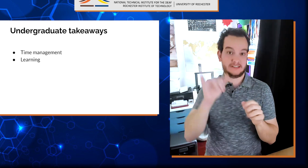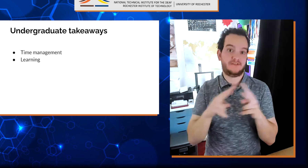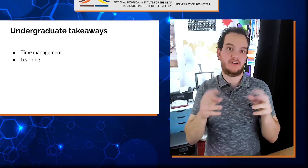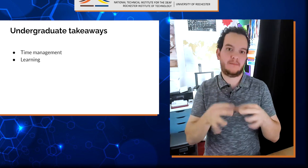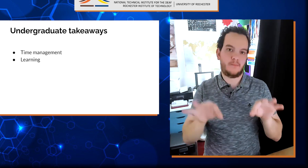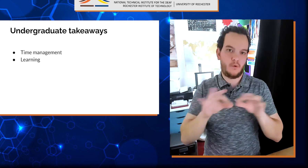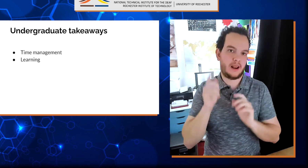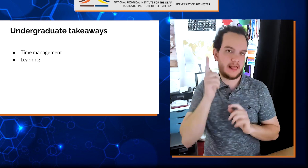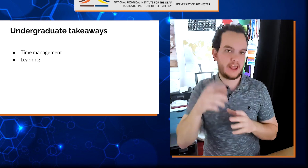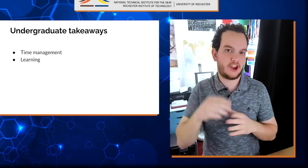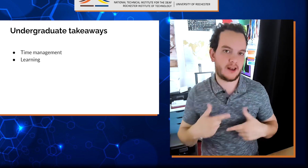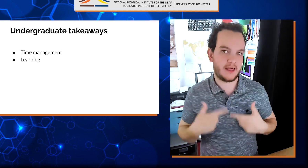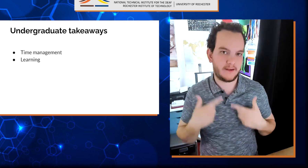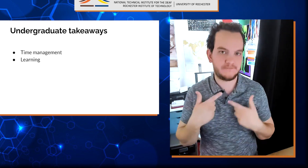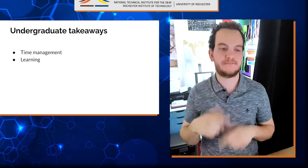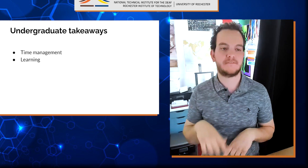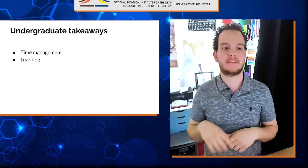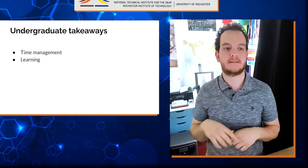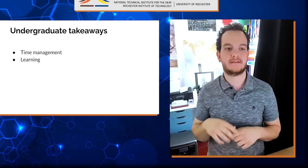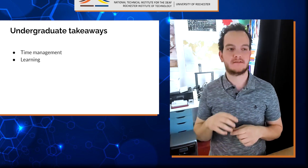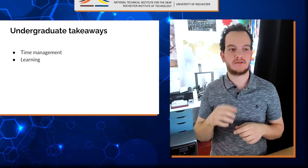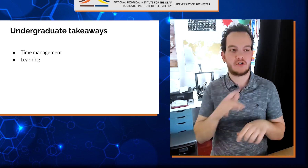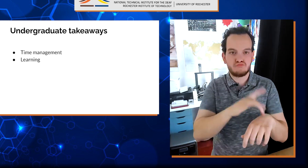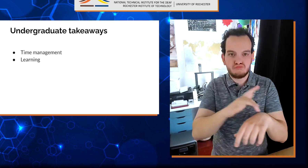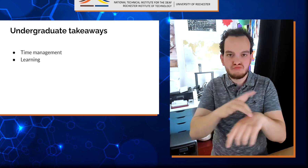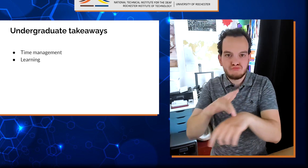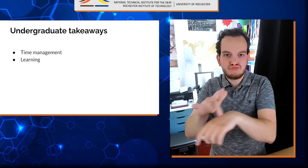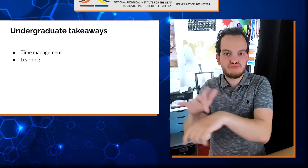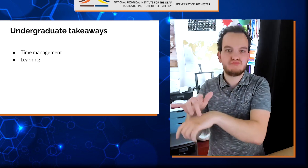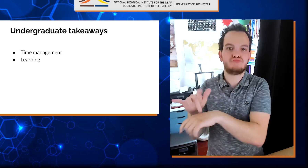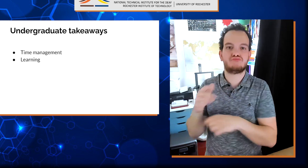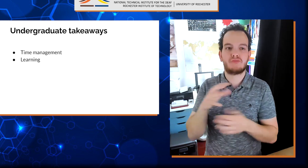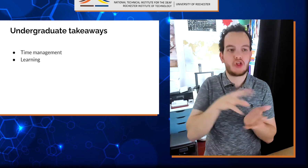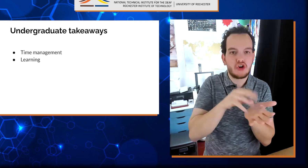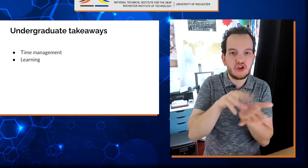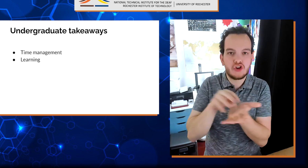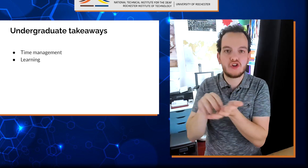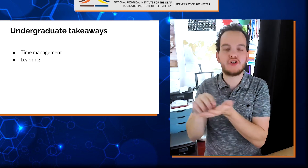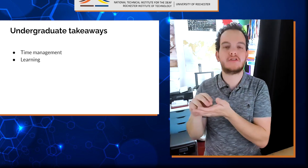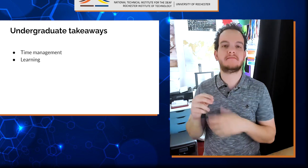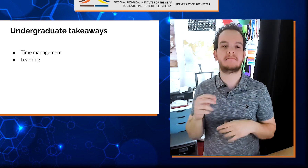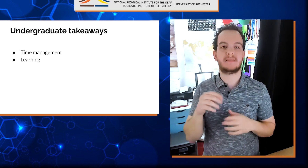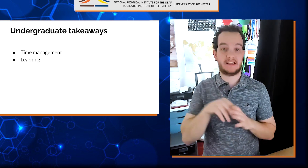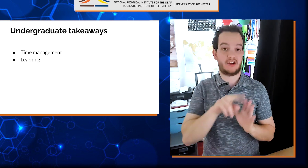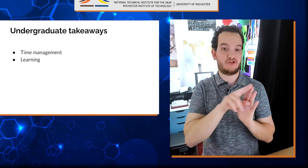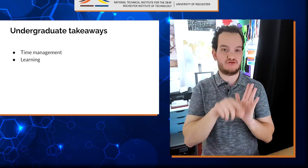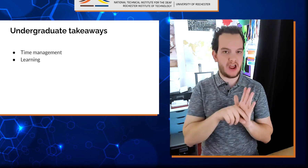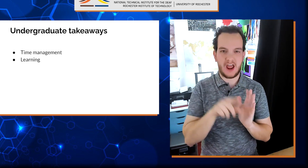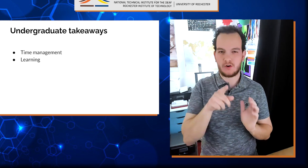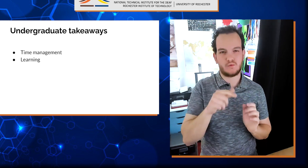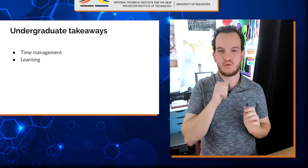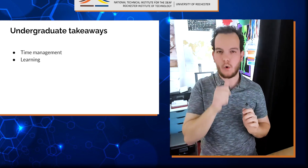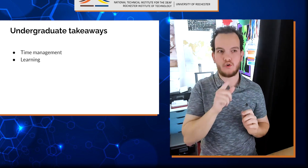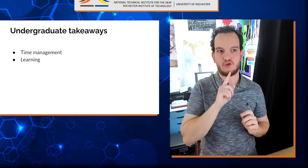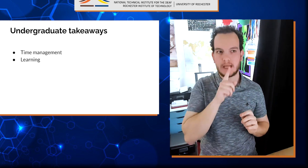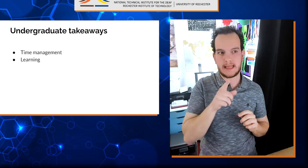in increasing my general knowledge, which would be and is helpful for me later in life.